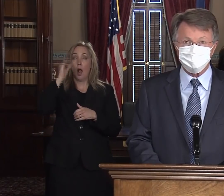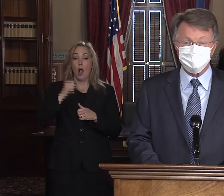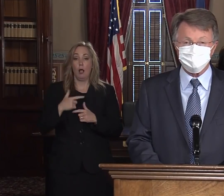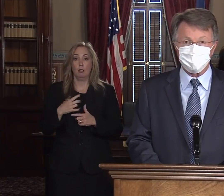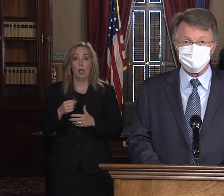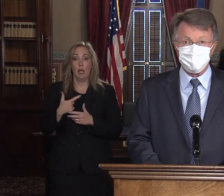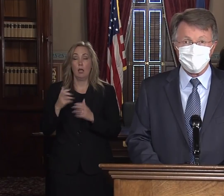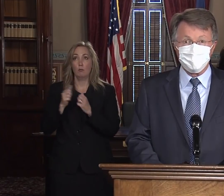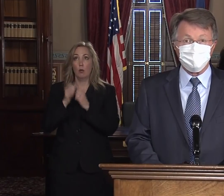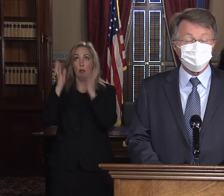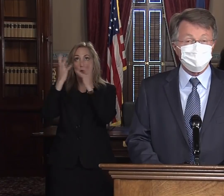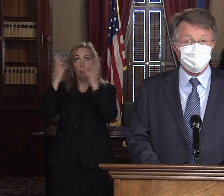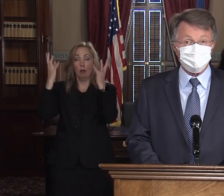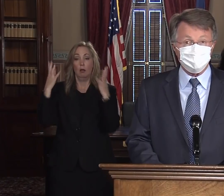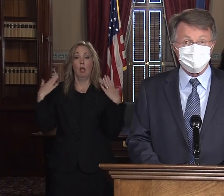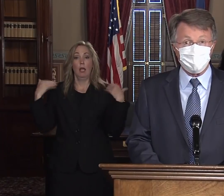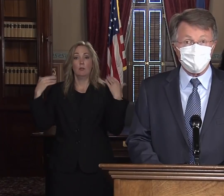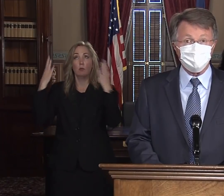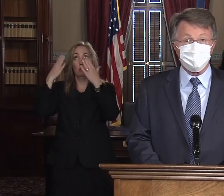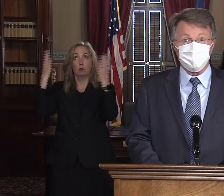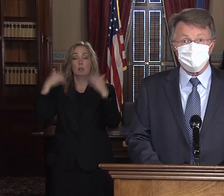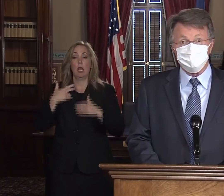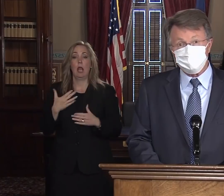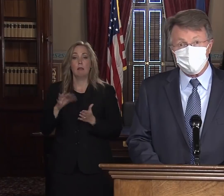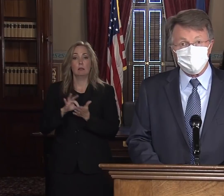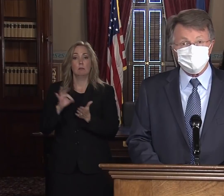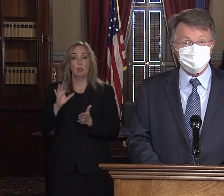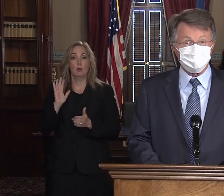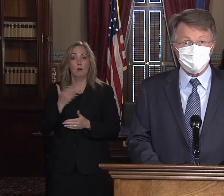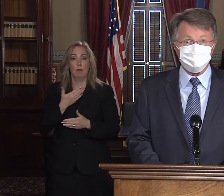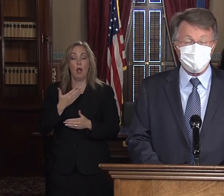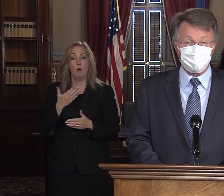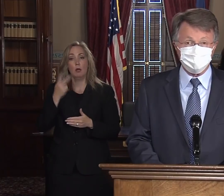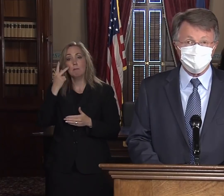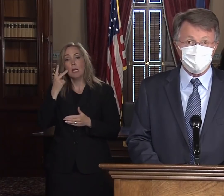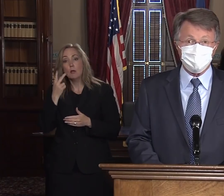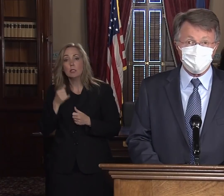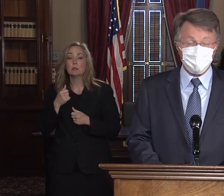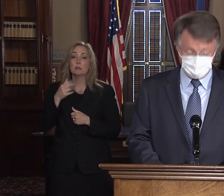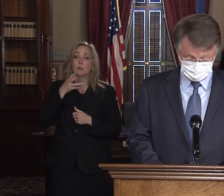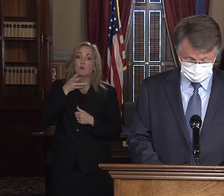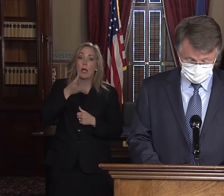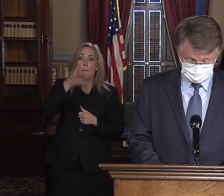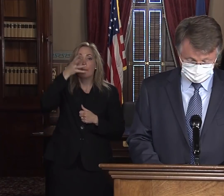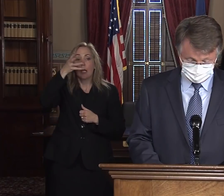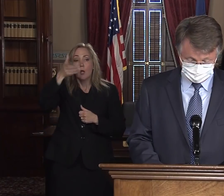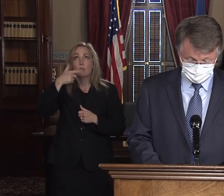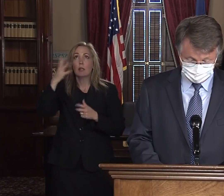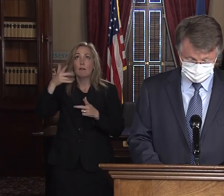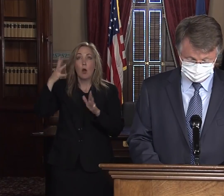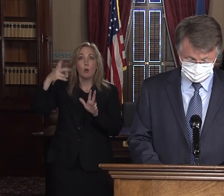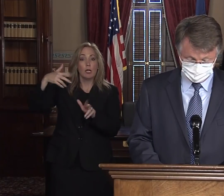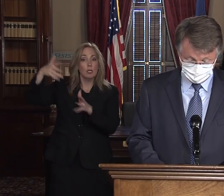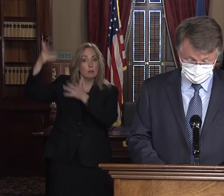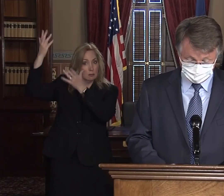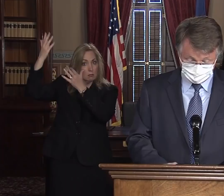WHEN WE GATHER, WE GATHER IN THE PRESENCE OF GOD ALONG WITH MYRIAD OF ANGELS AND THE SPIRITS